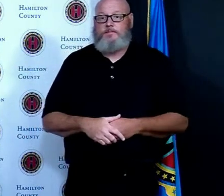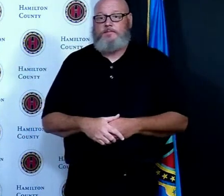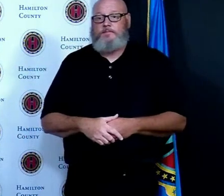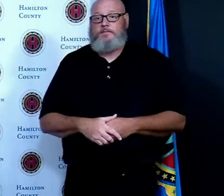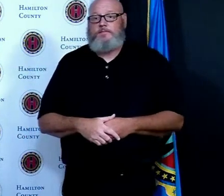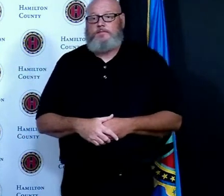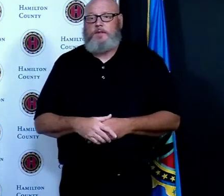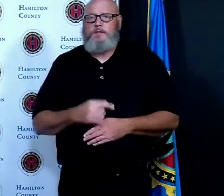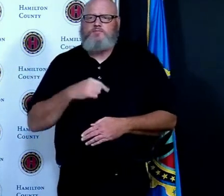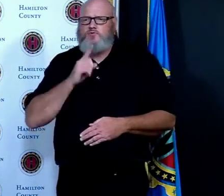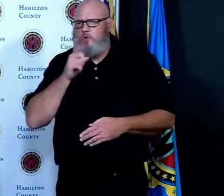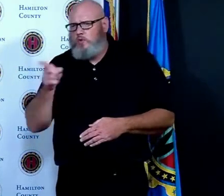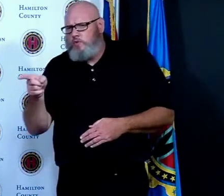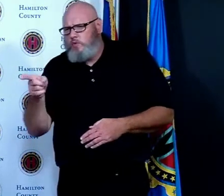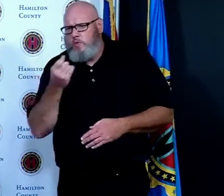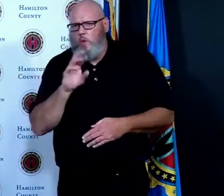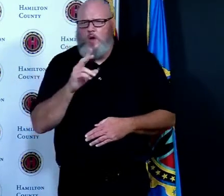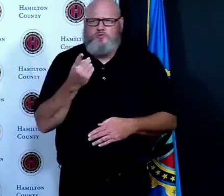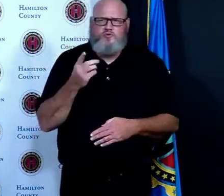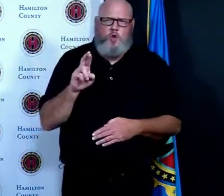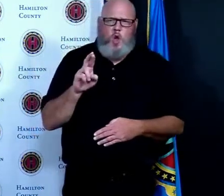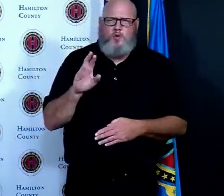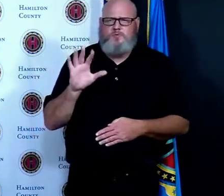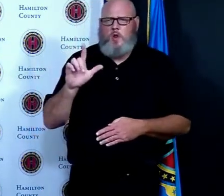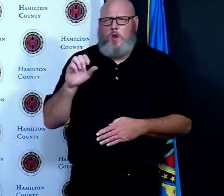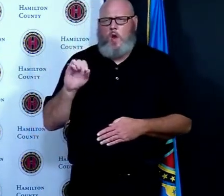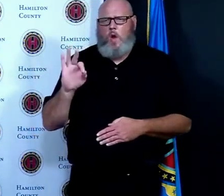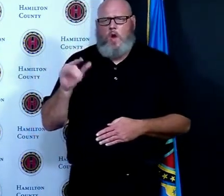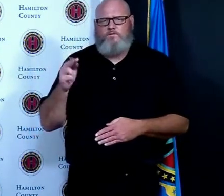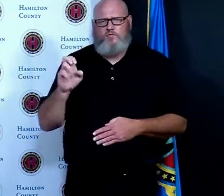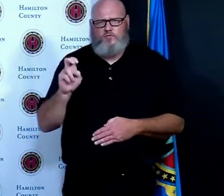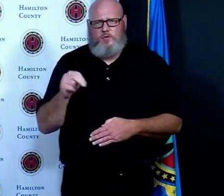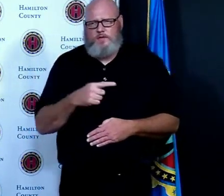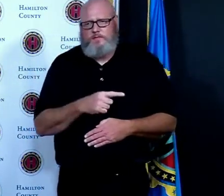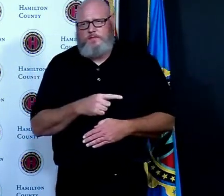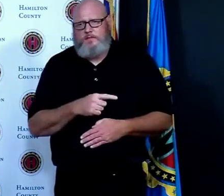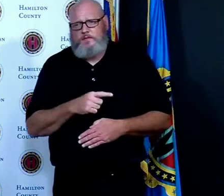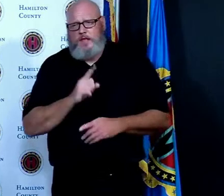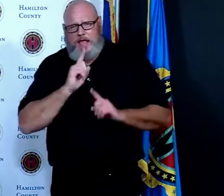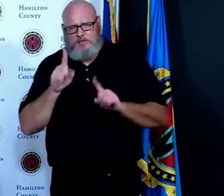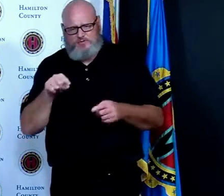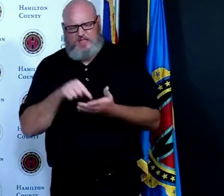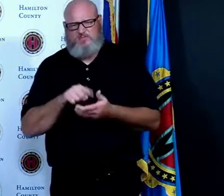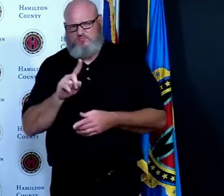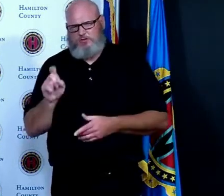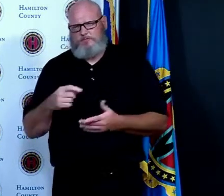want to answer this but but I wonder if any of you think at all that the